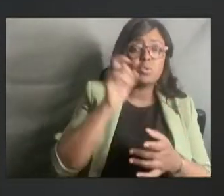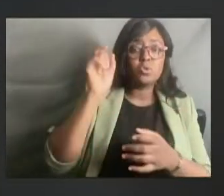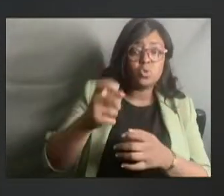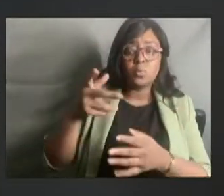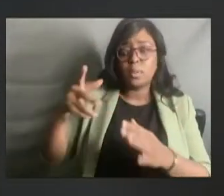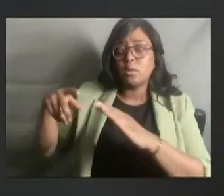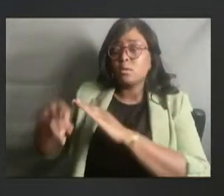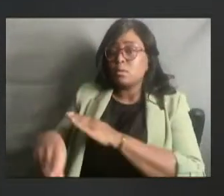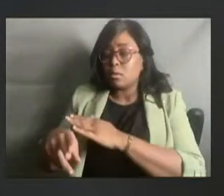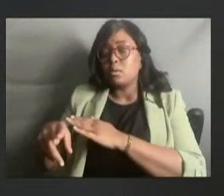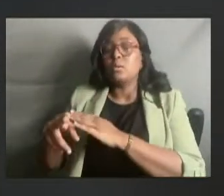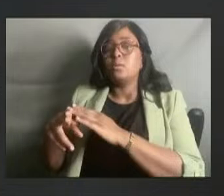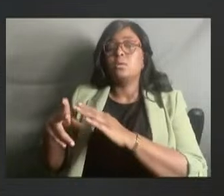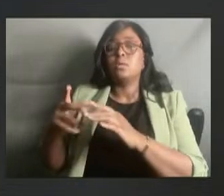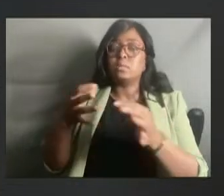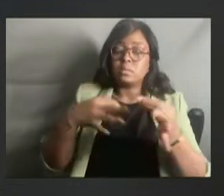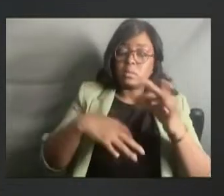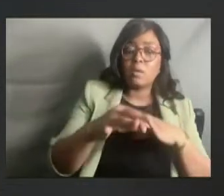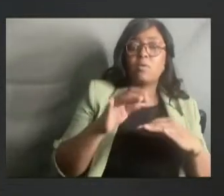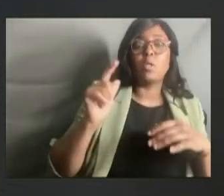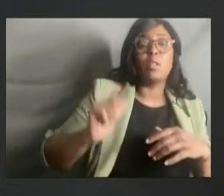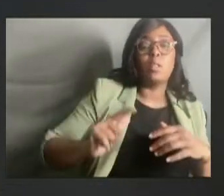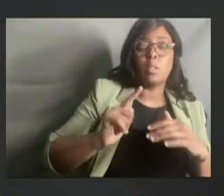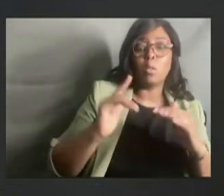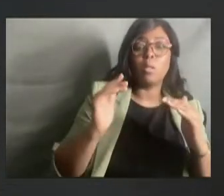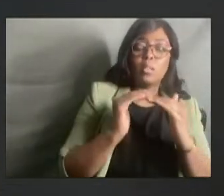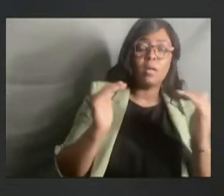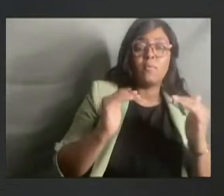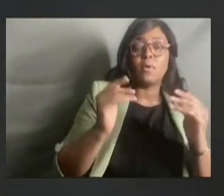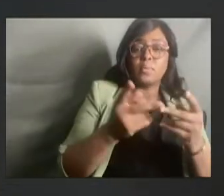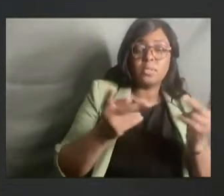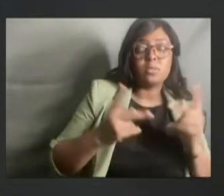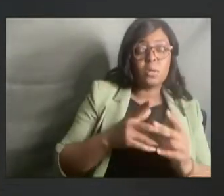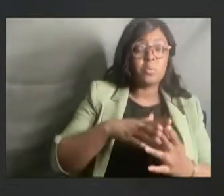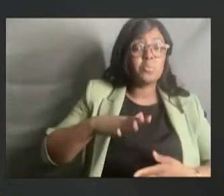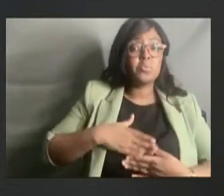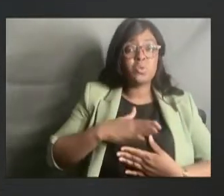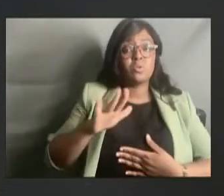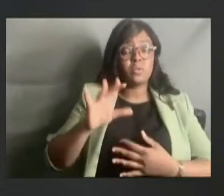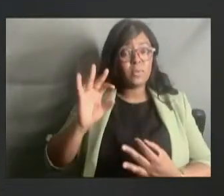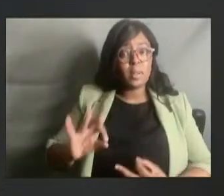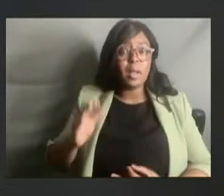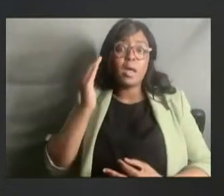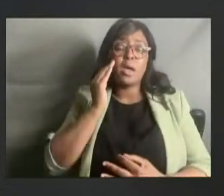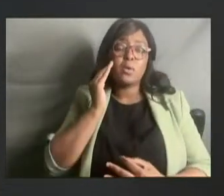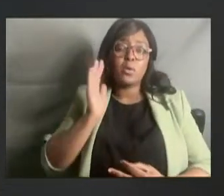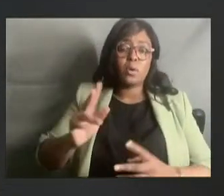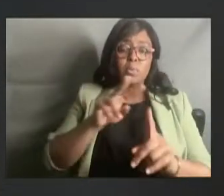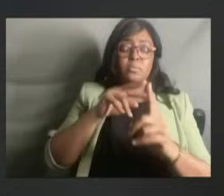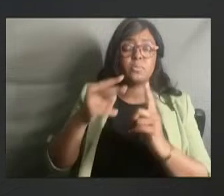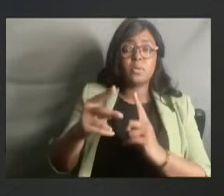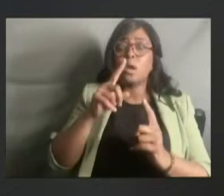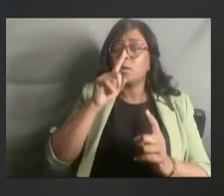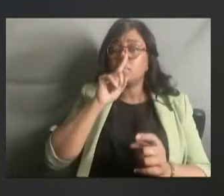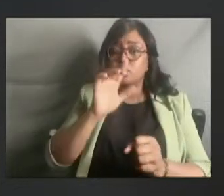support to schools should be cut over lower level positions. Appreciate that feedback. I can